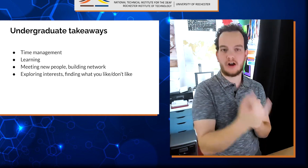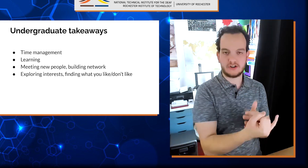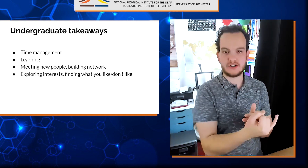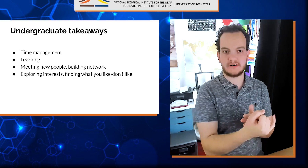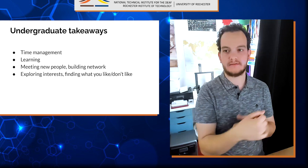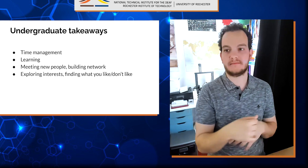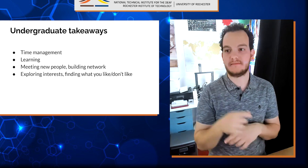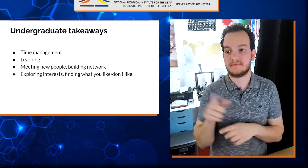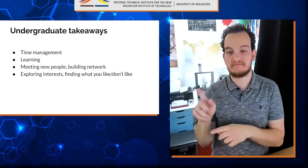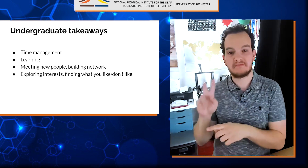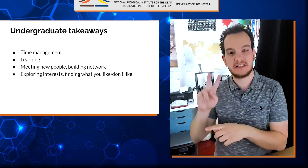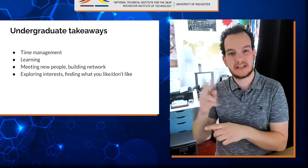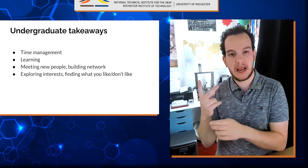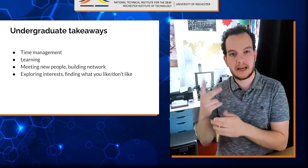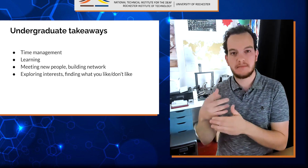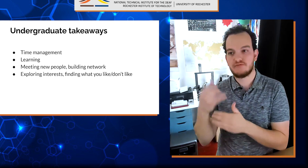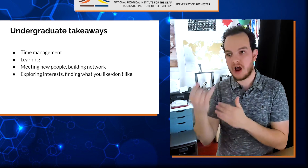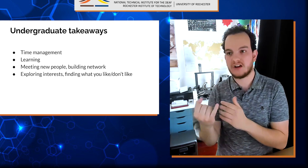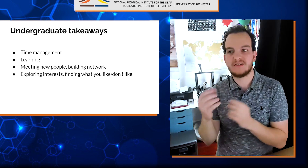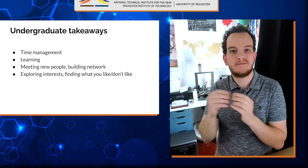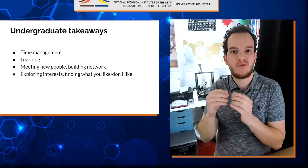and I did a presentation from that project.